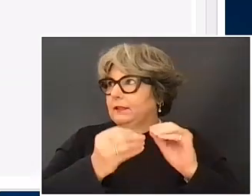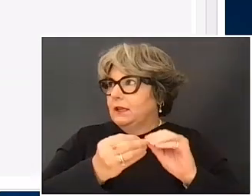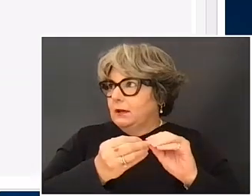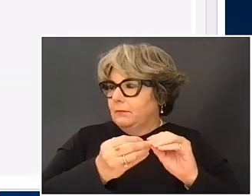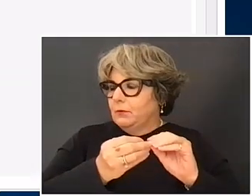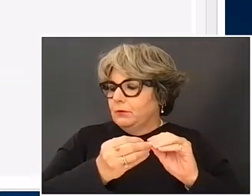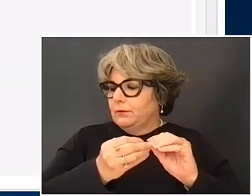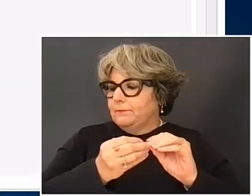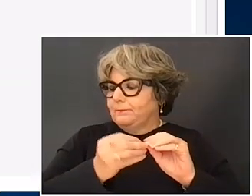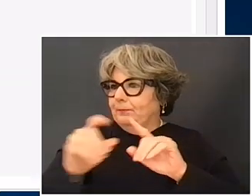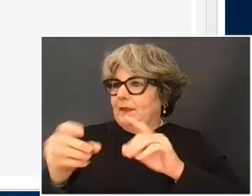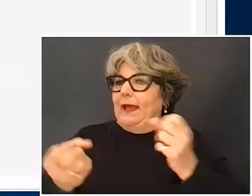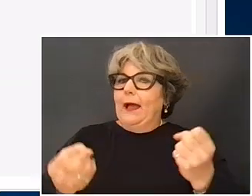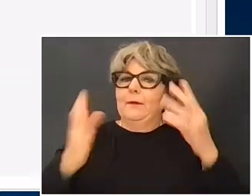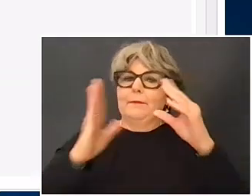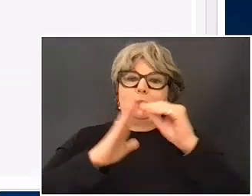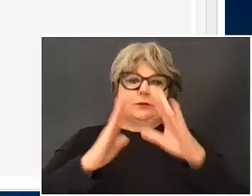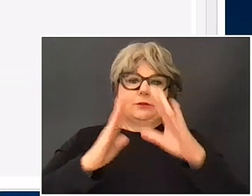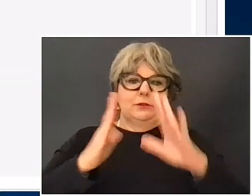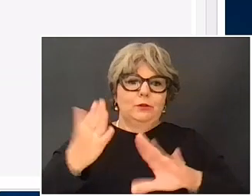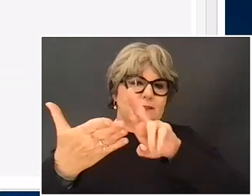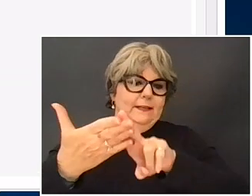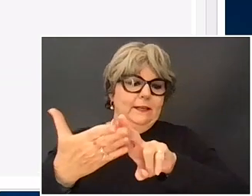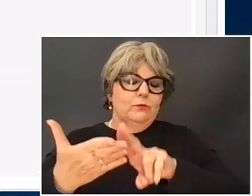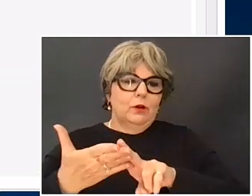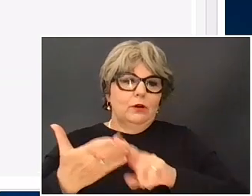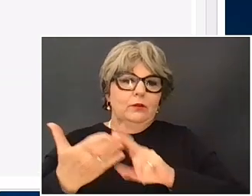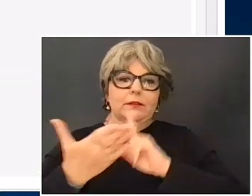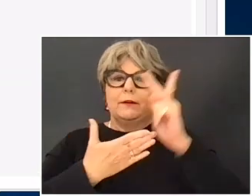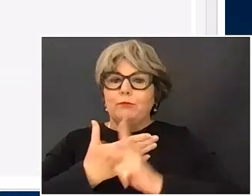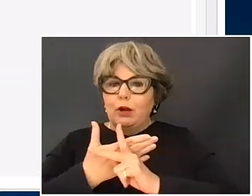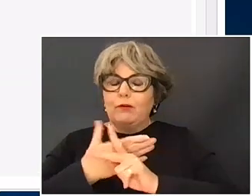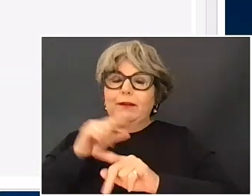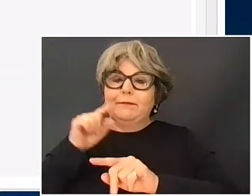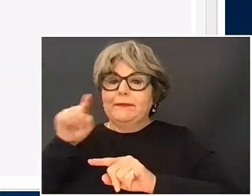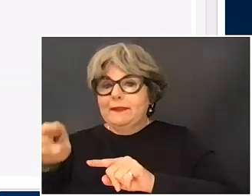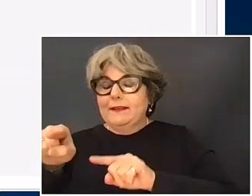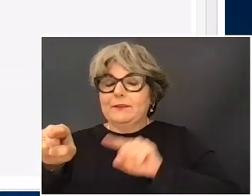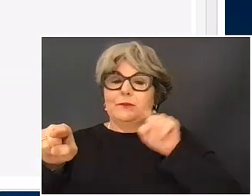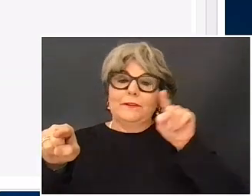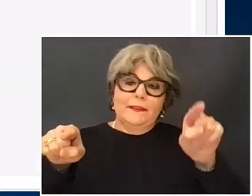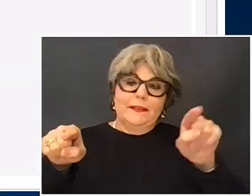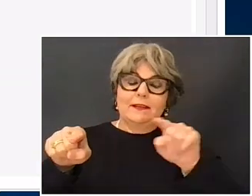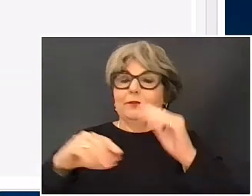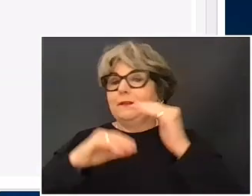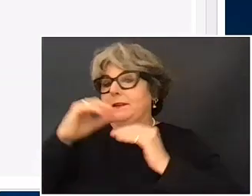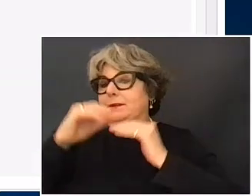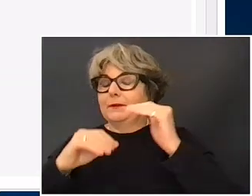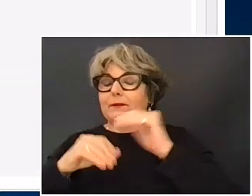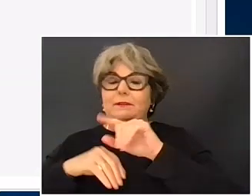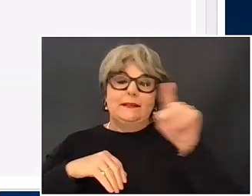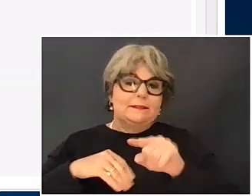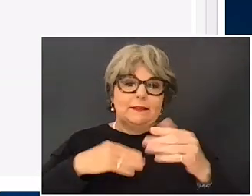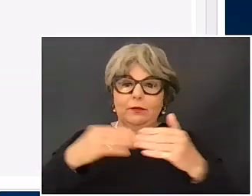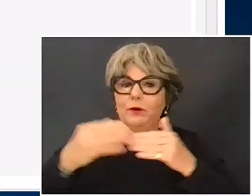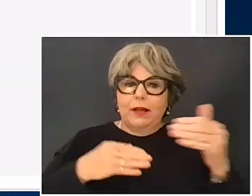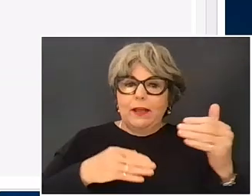many students are enrolled in program X or Y or site X or B or Z or whatever, we're